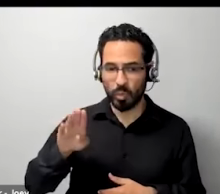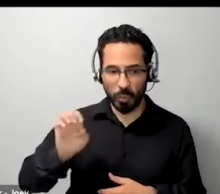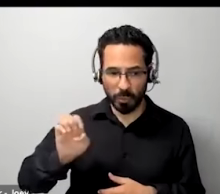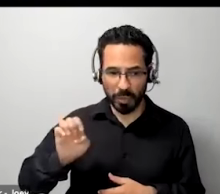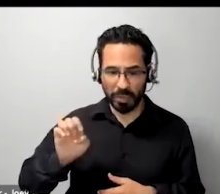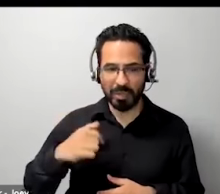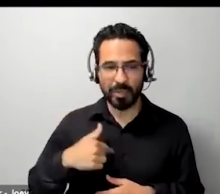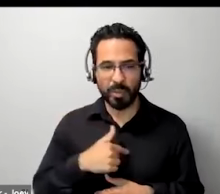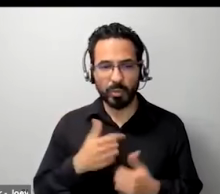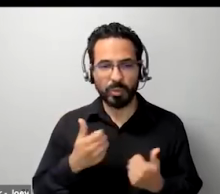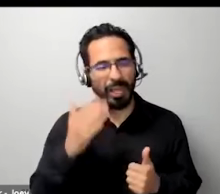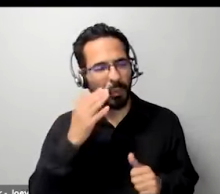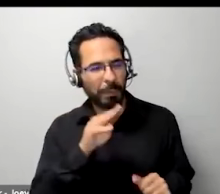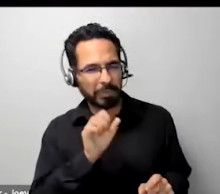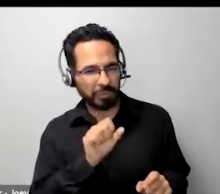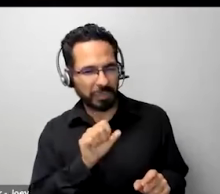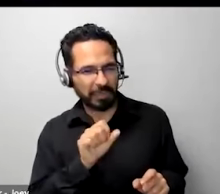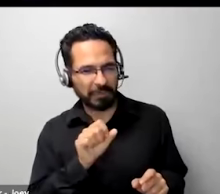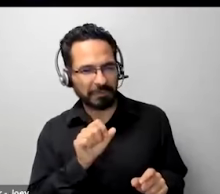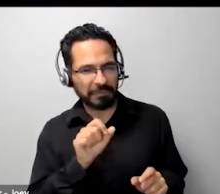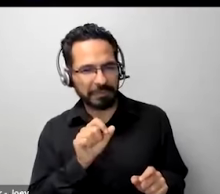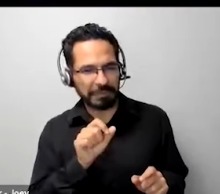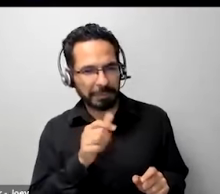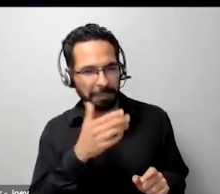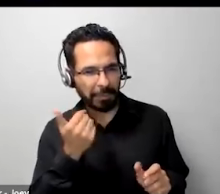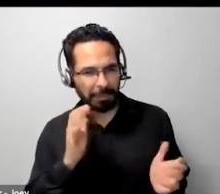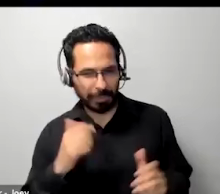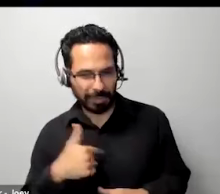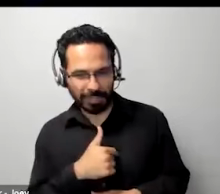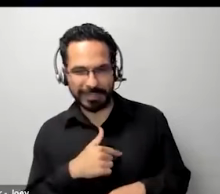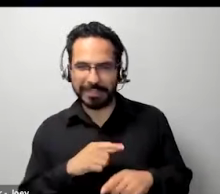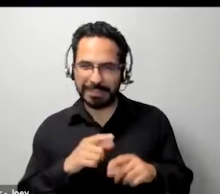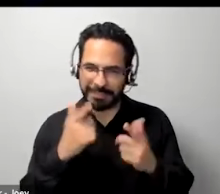and actually I know Microsoft does this better, certainly than we do, but at Adobe,